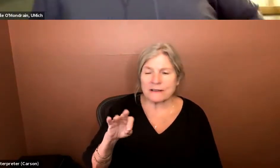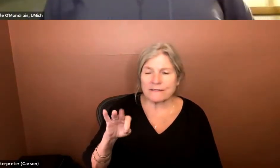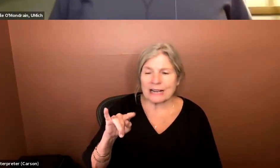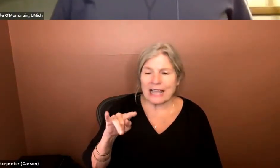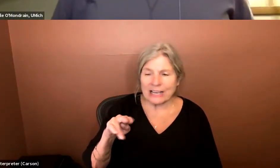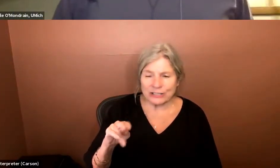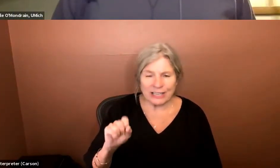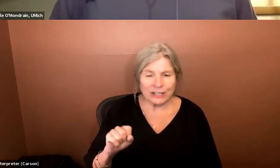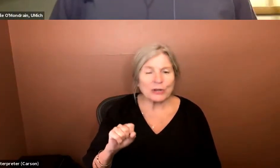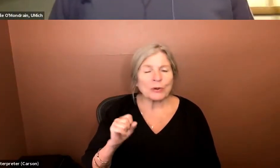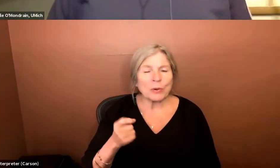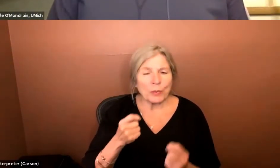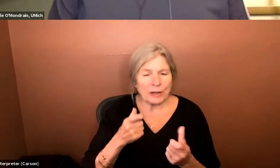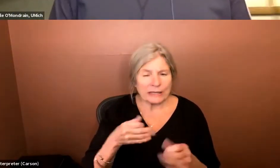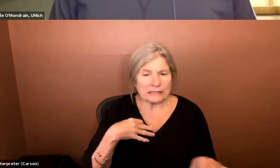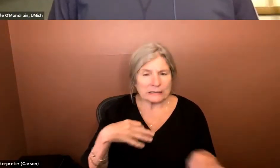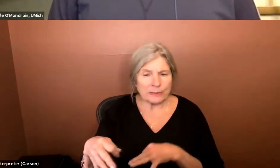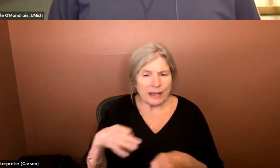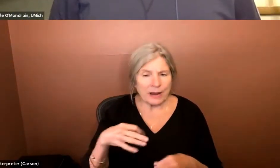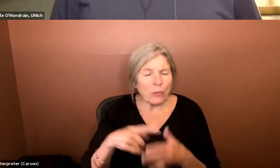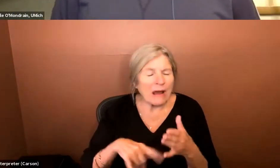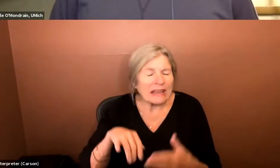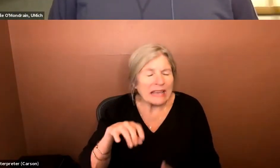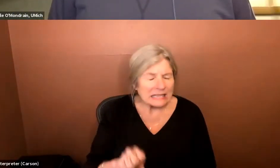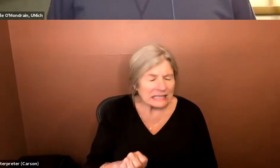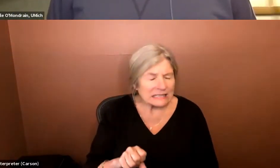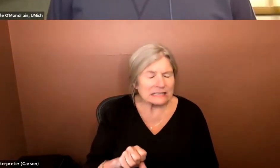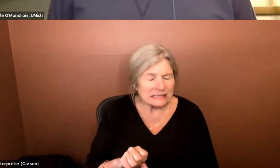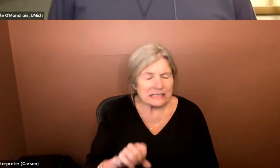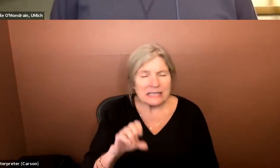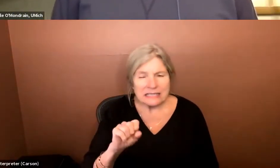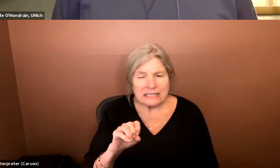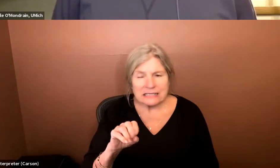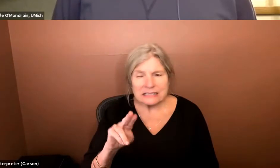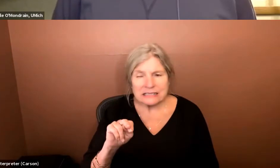overview of what is sonification anyway. Ed Summers: